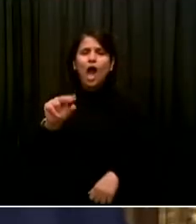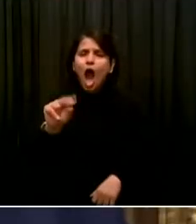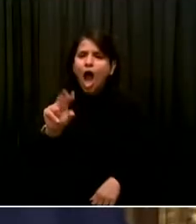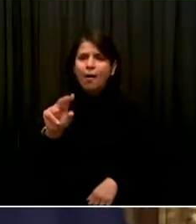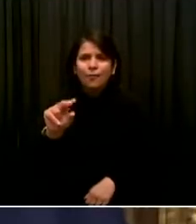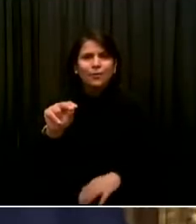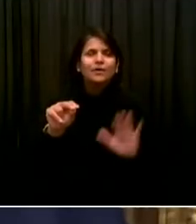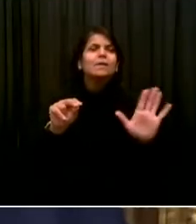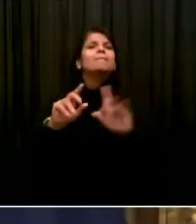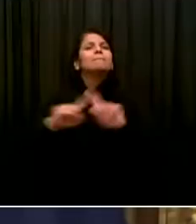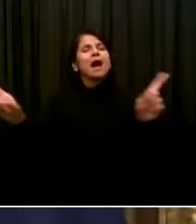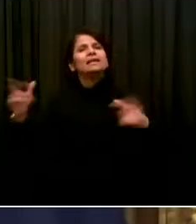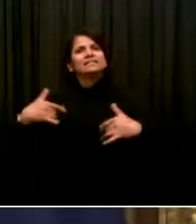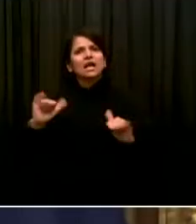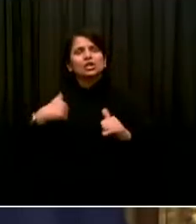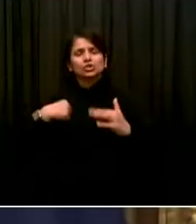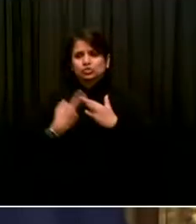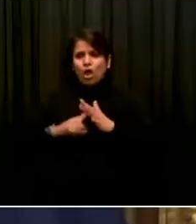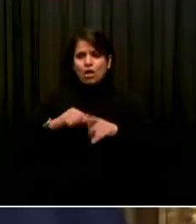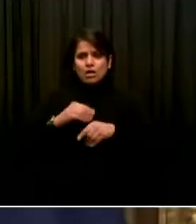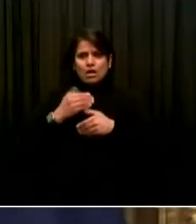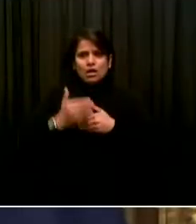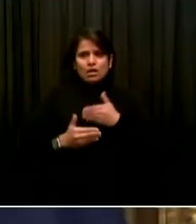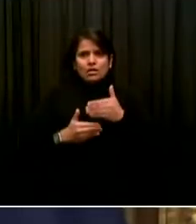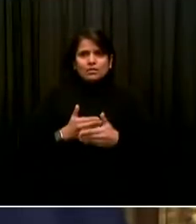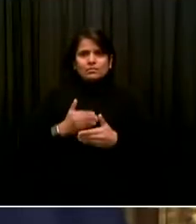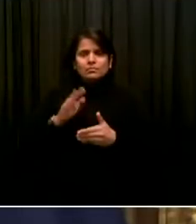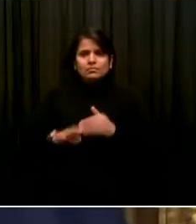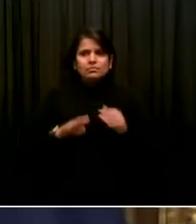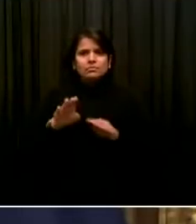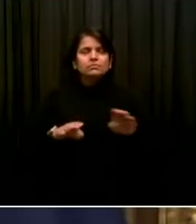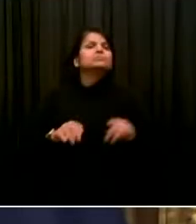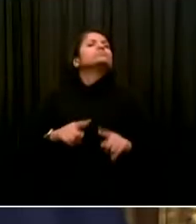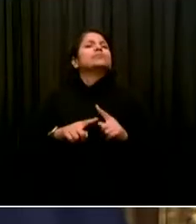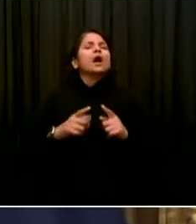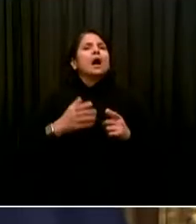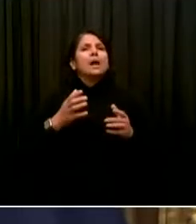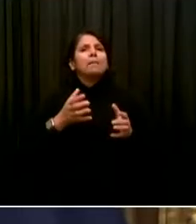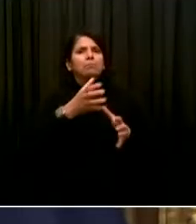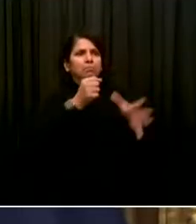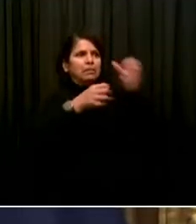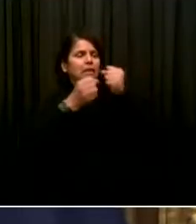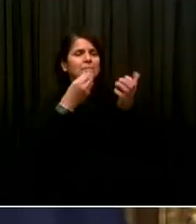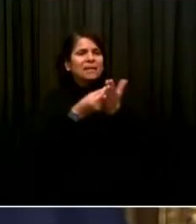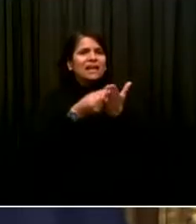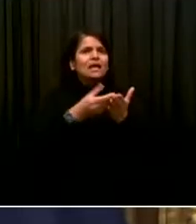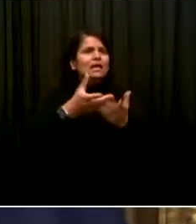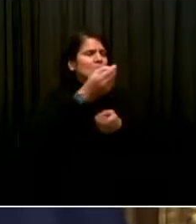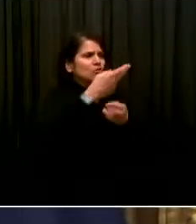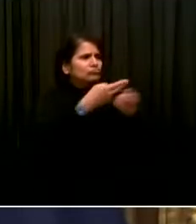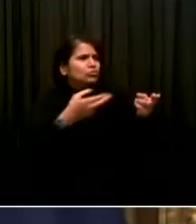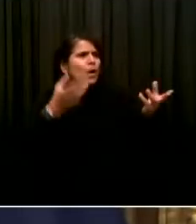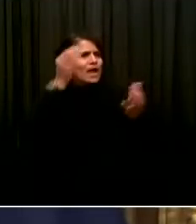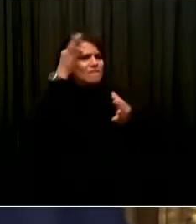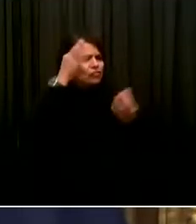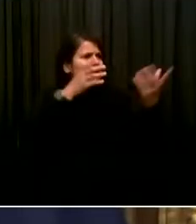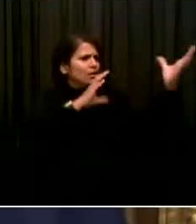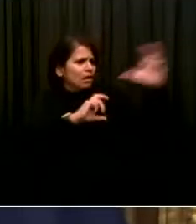BIGGEST ACTION IN YEARS TO PROTECT NEW YORK CITY BY MARSHALING THE